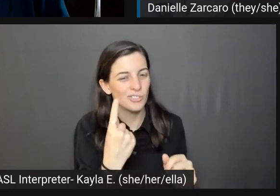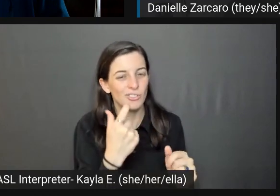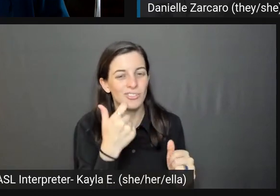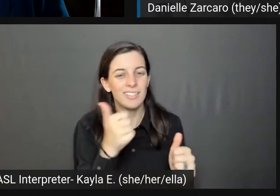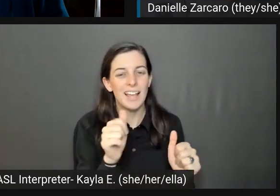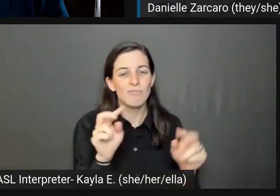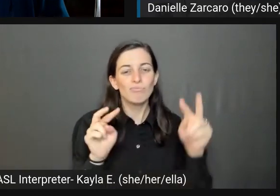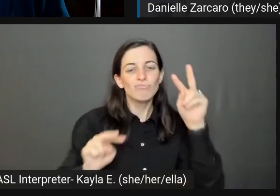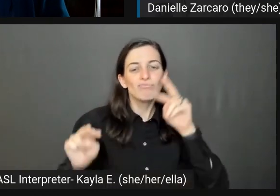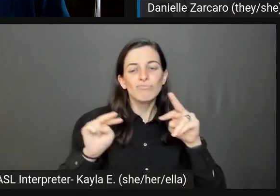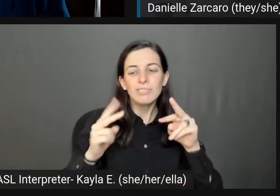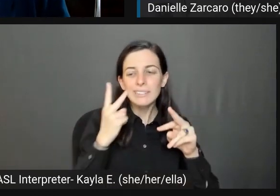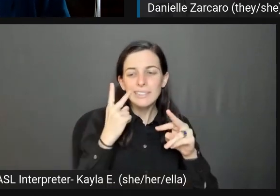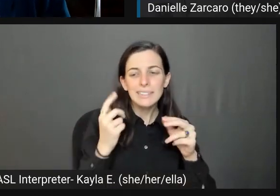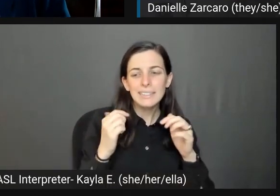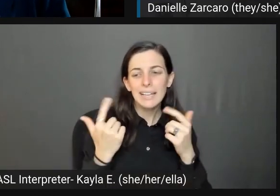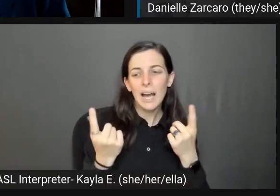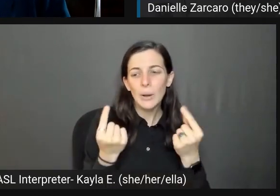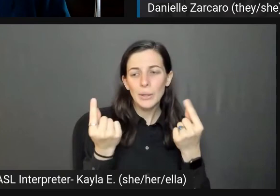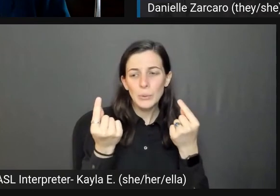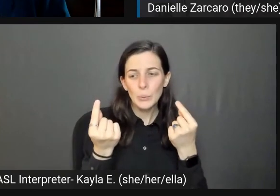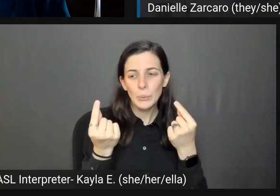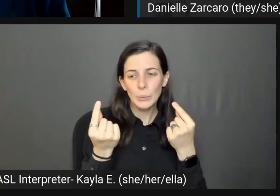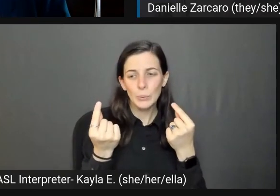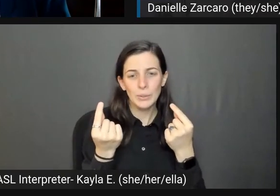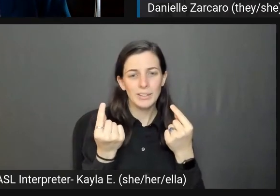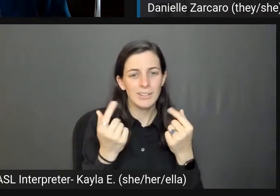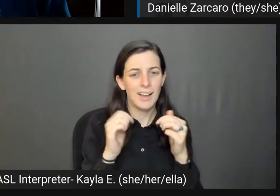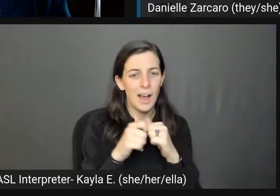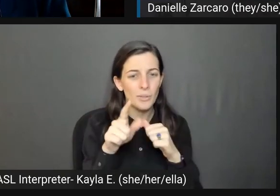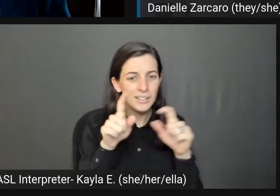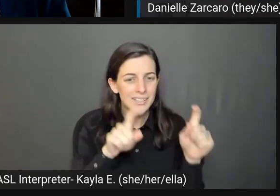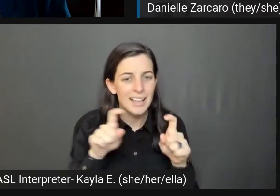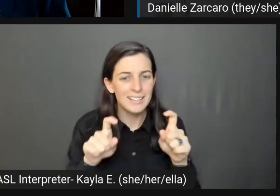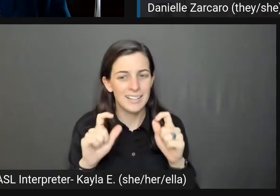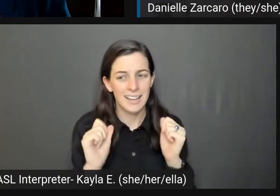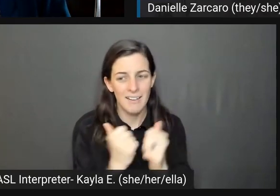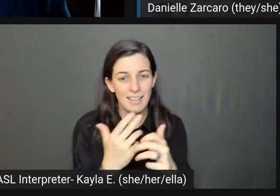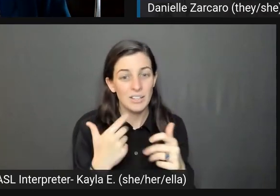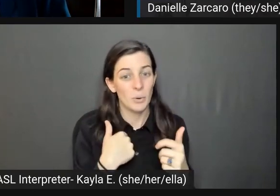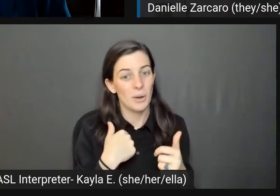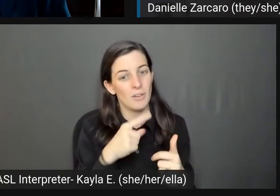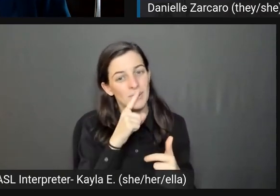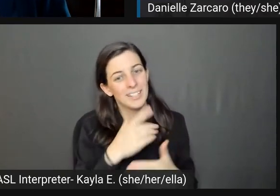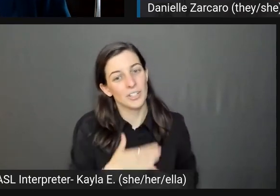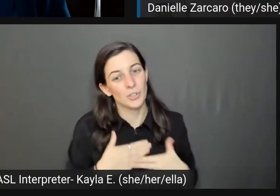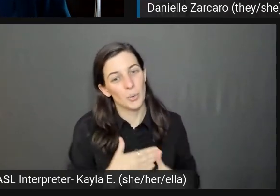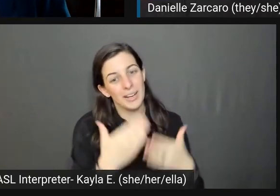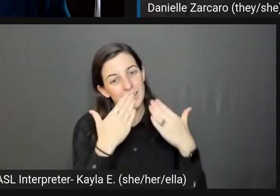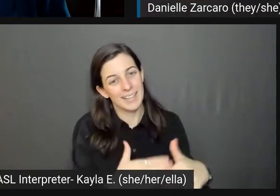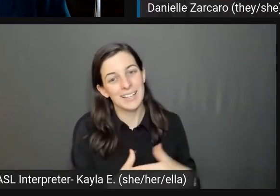and see how they test versus how I test and I enjoy it. Thank you. Thanks, Danielle.